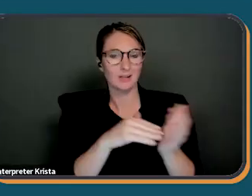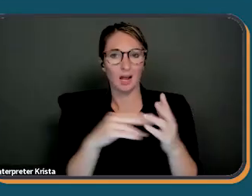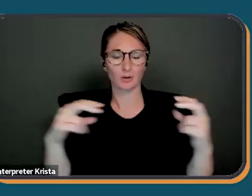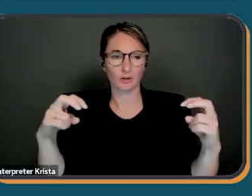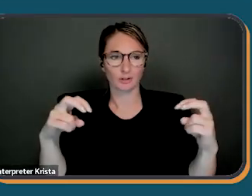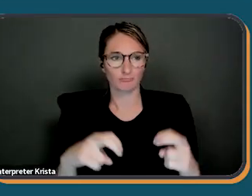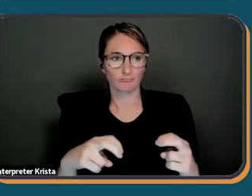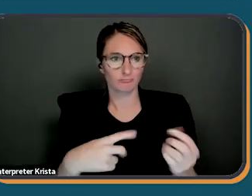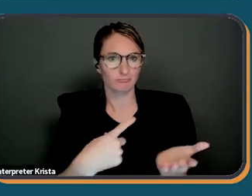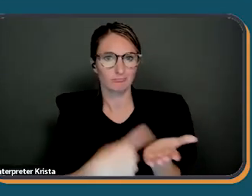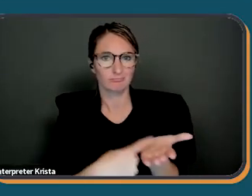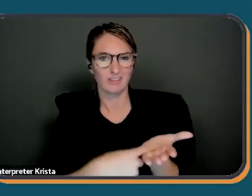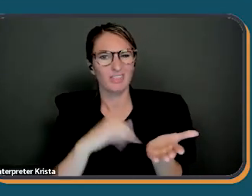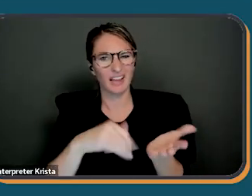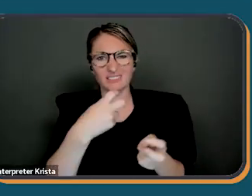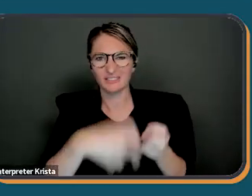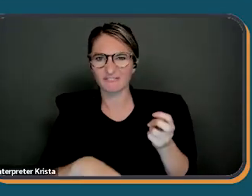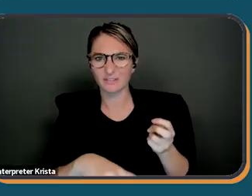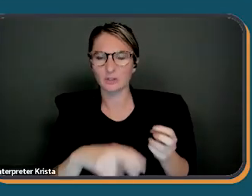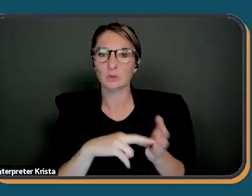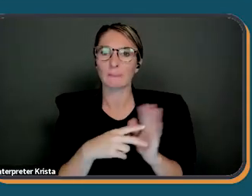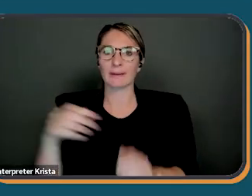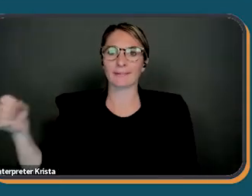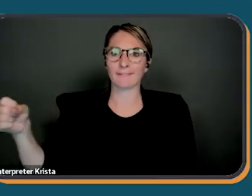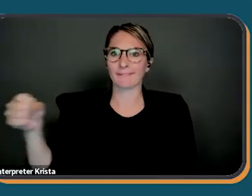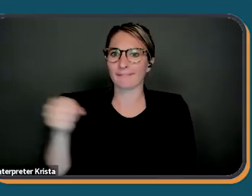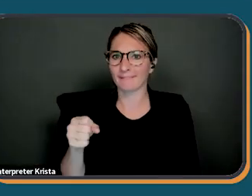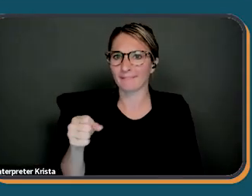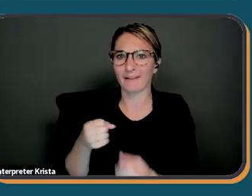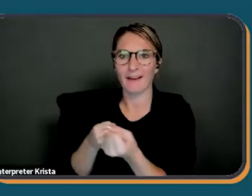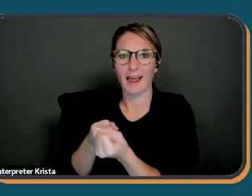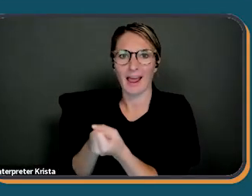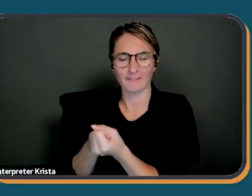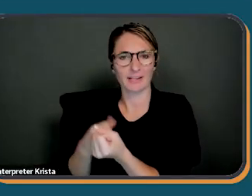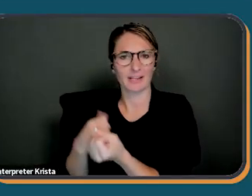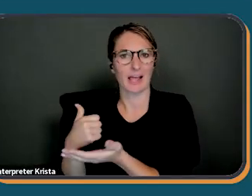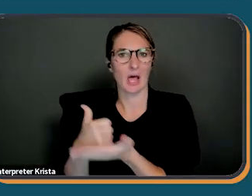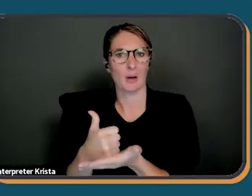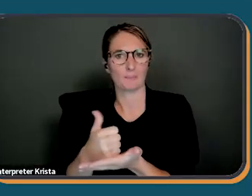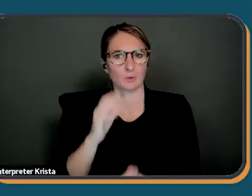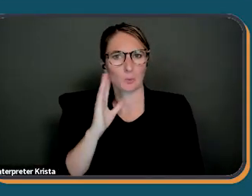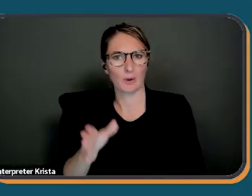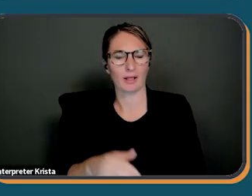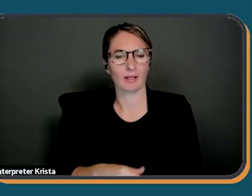and that, I think, that would be a really helpful person to have on your side for this. So --